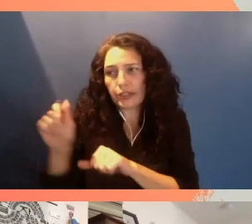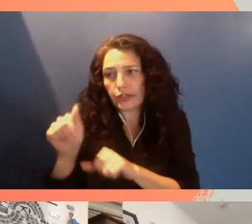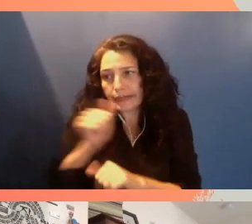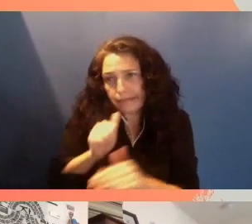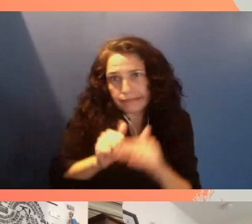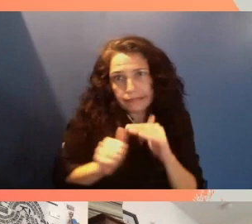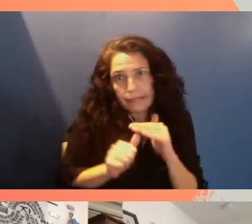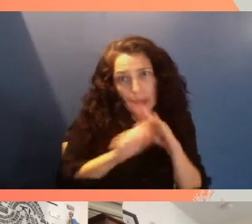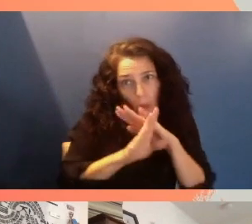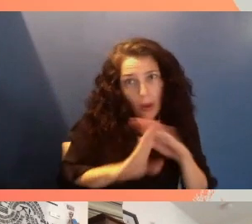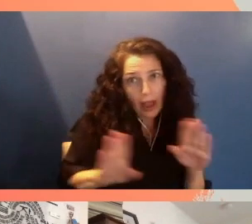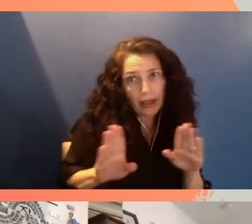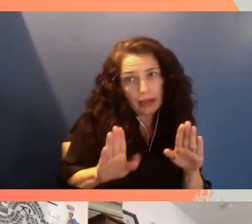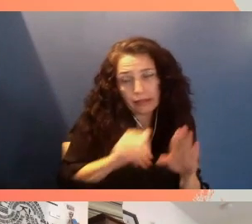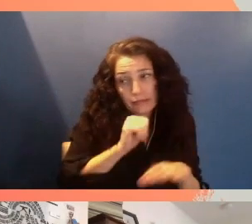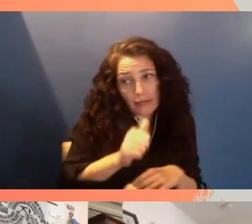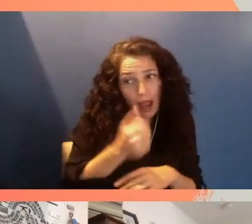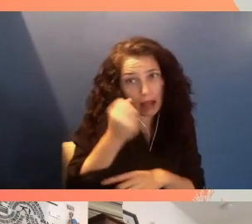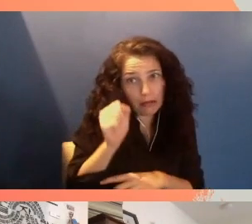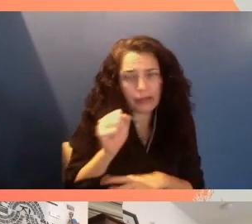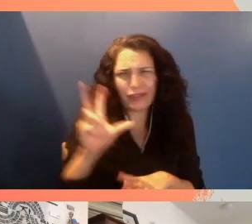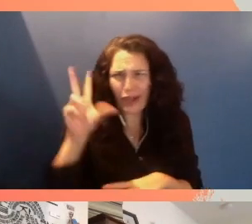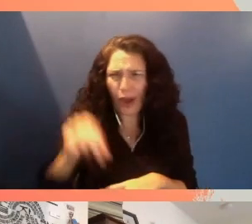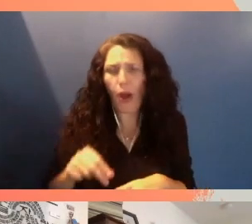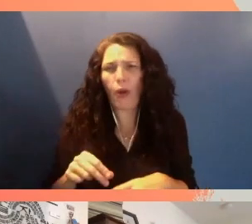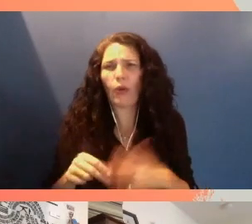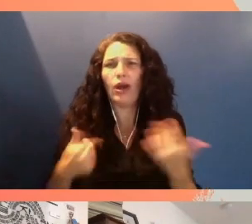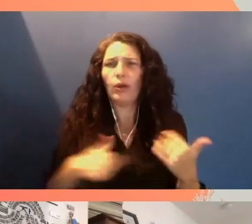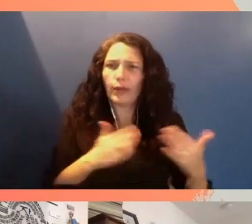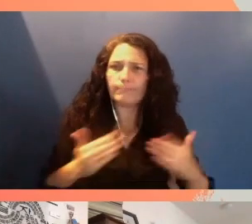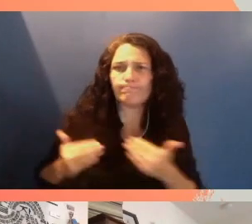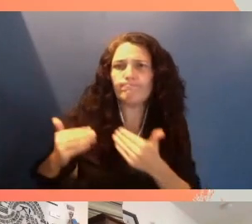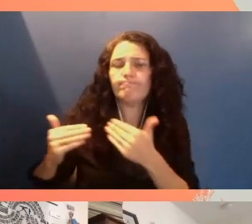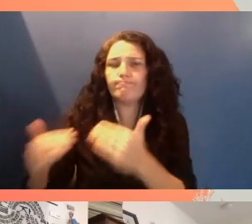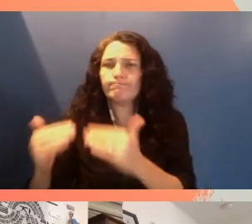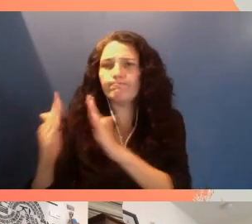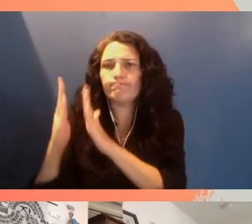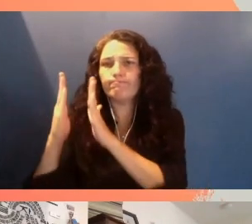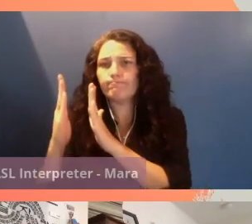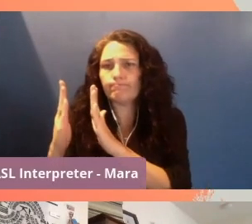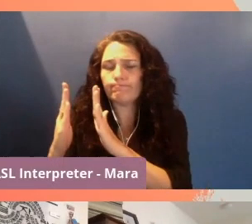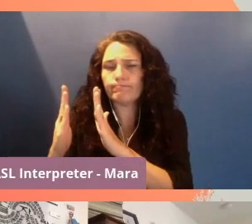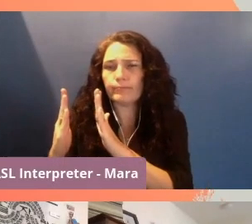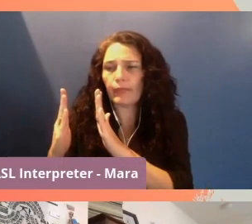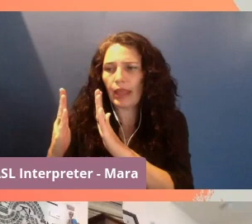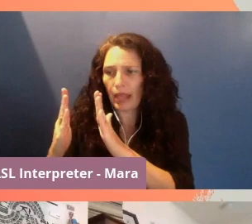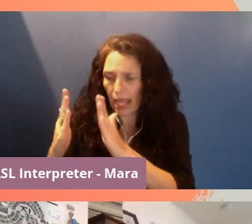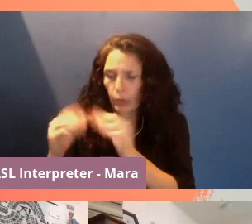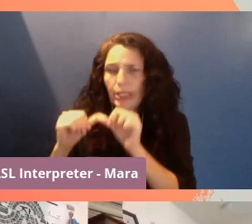the perceived obstacles in our industry. And we continue to battle through them,